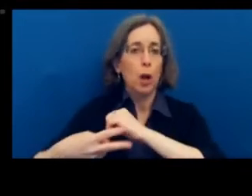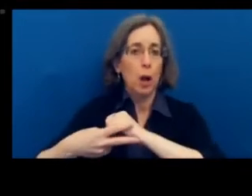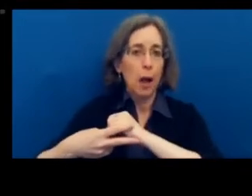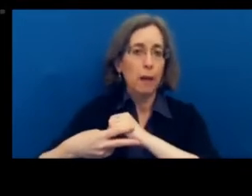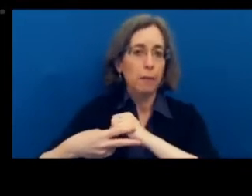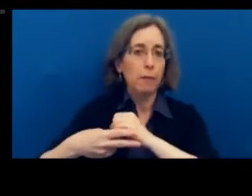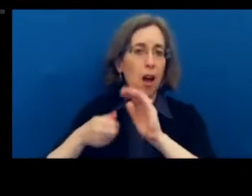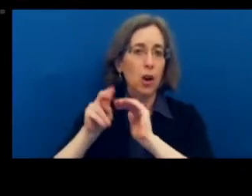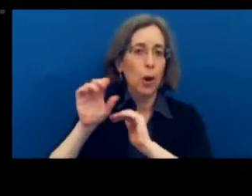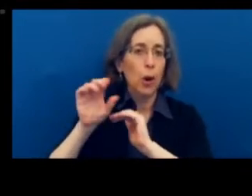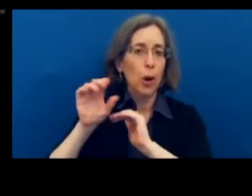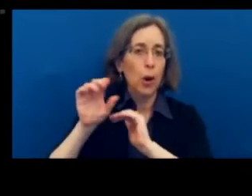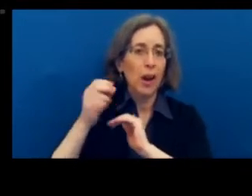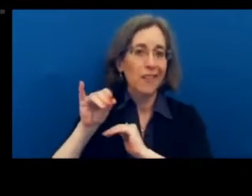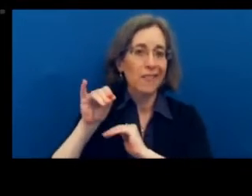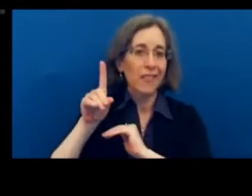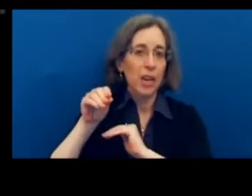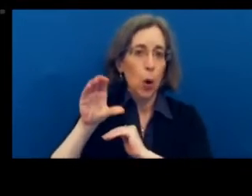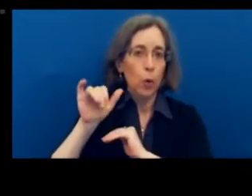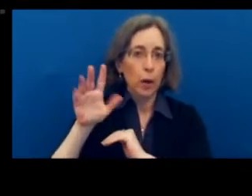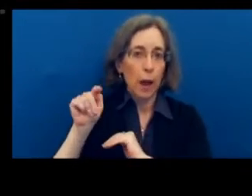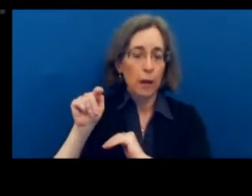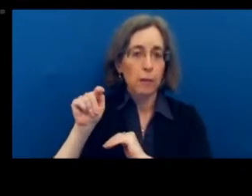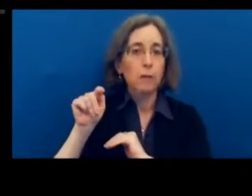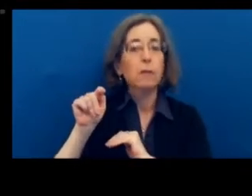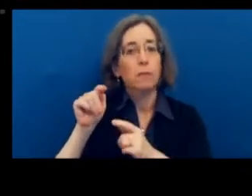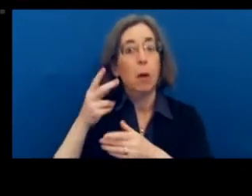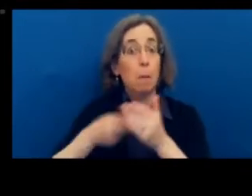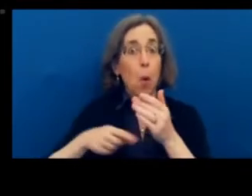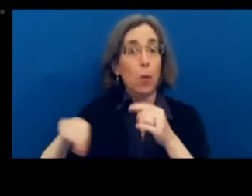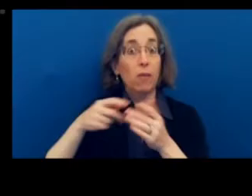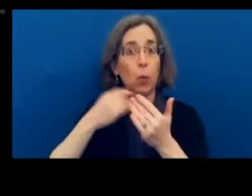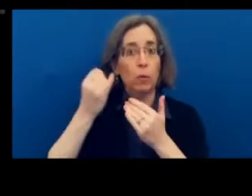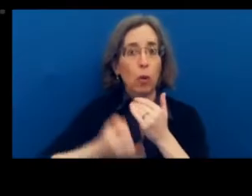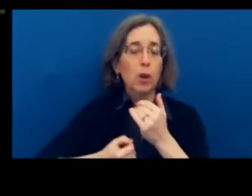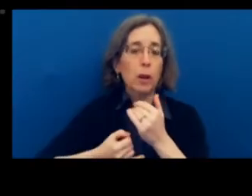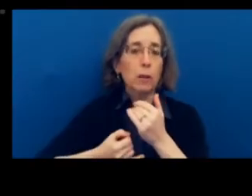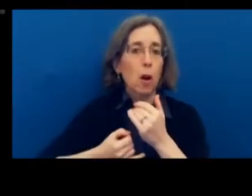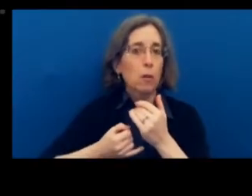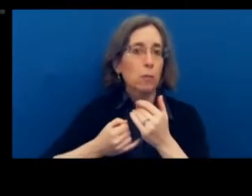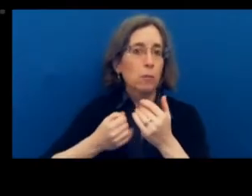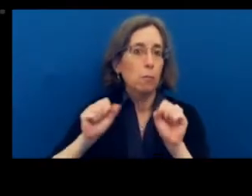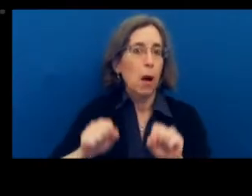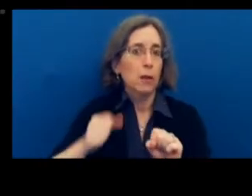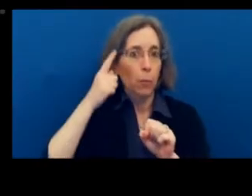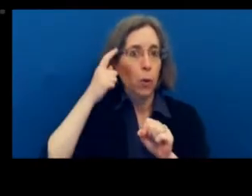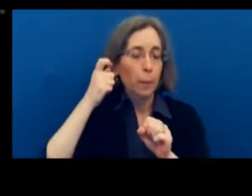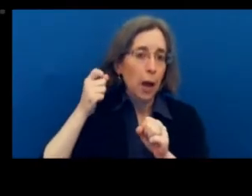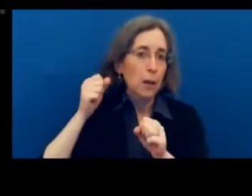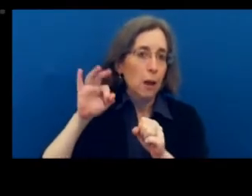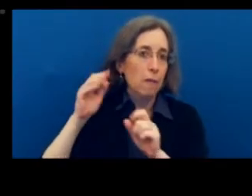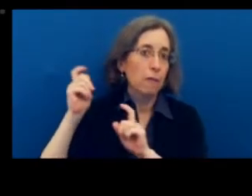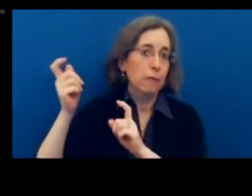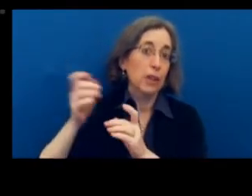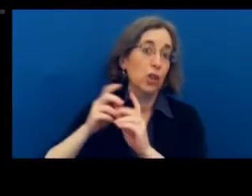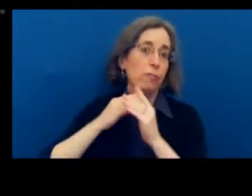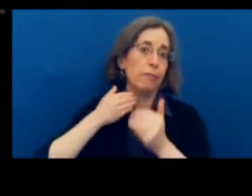BOTH MADE POSSIBLE BY THE GENEROUS GIFT BY THE MICHAEL E. DEBAKEY FOUNDATION AND IT IS